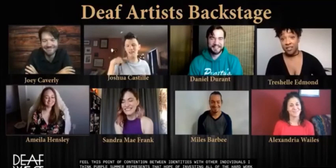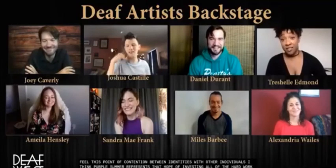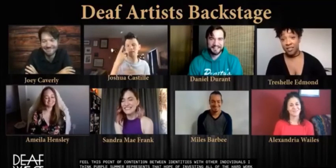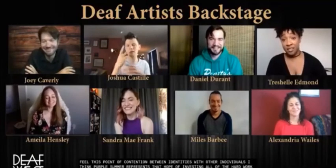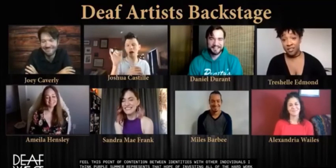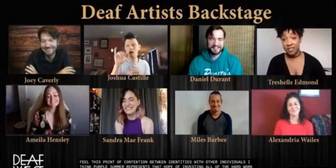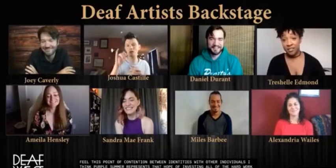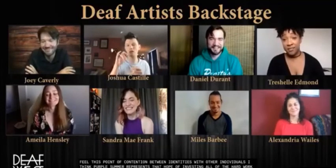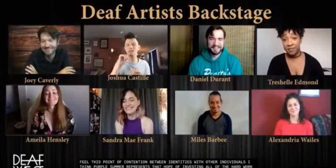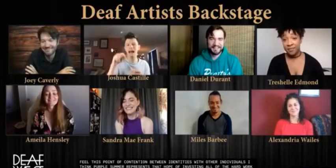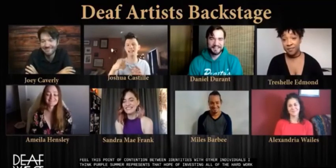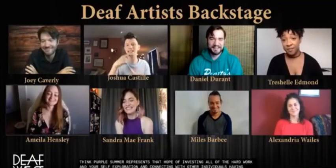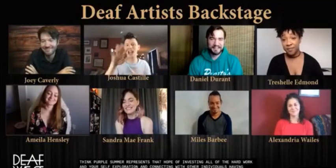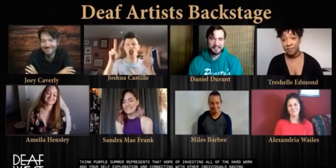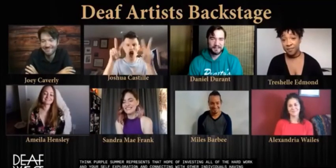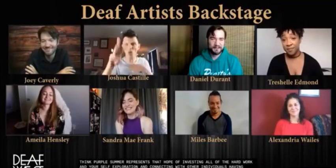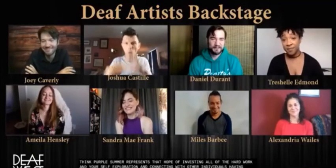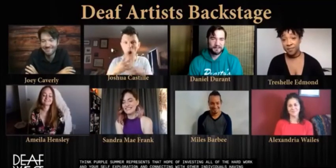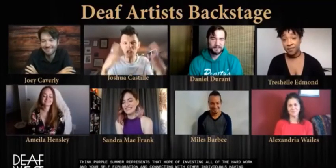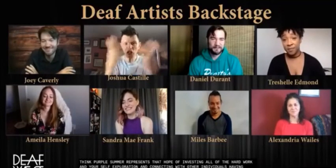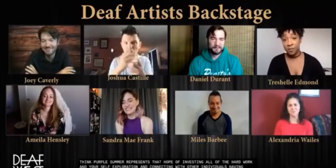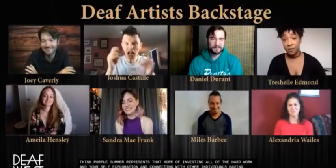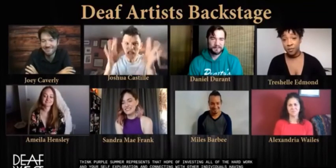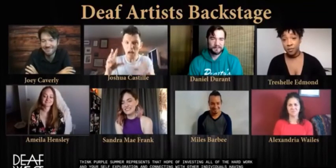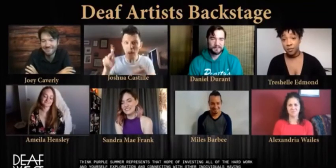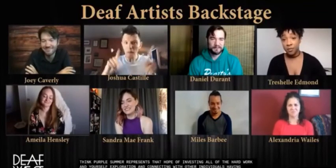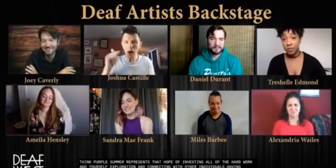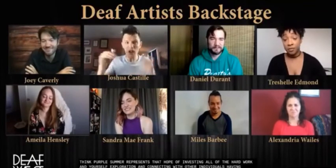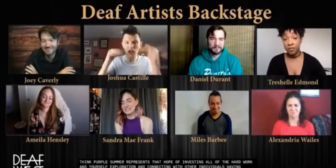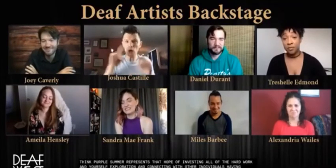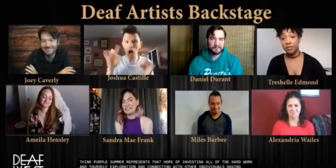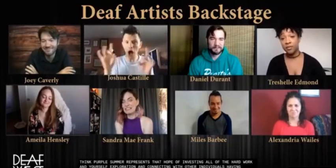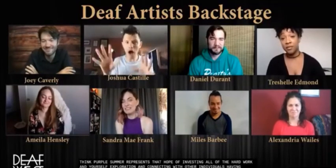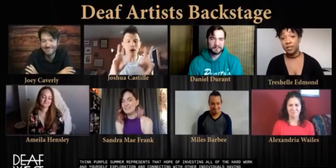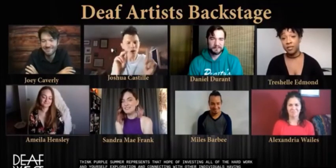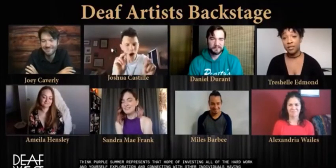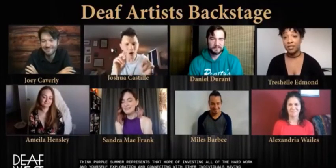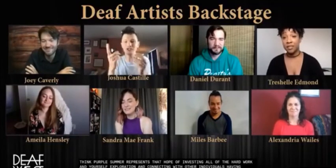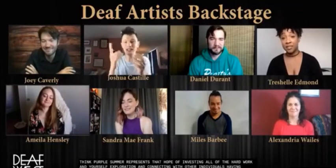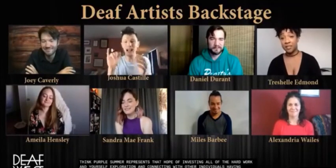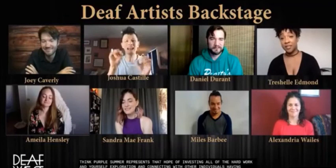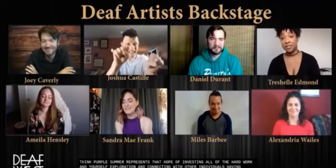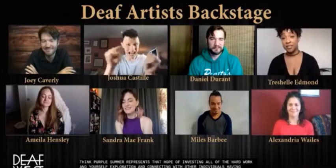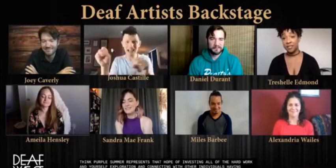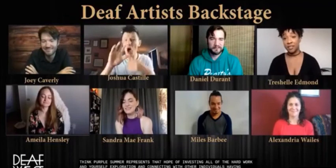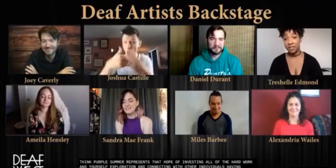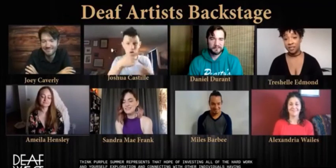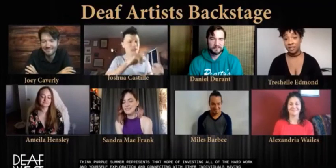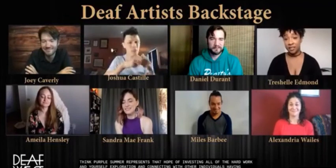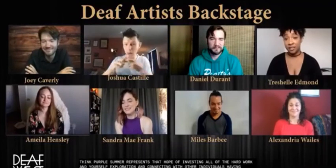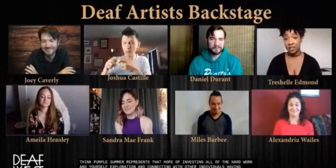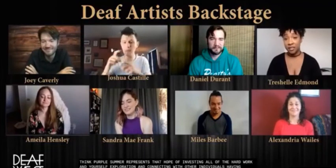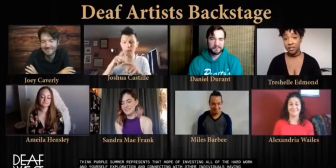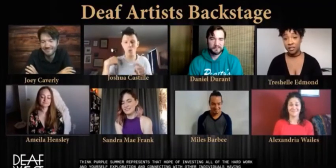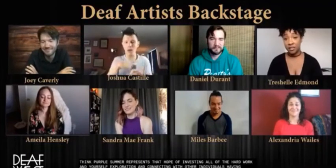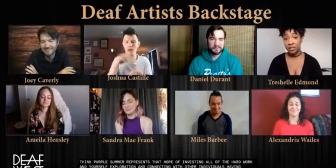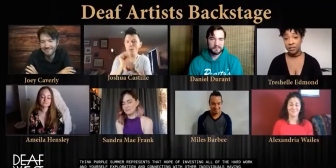And so, this is kind of the bow on the present right?